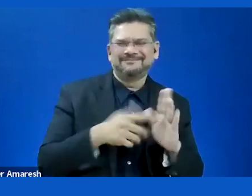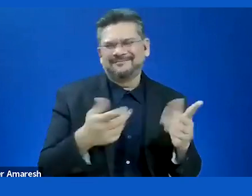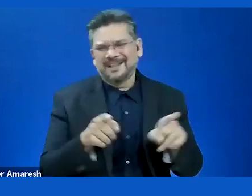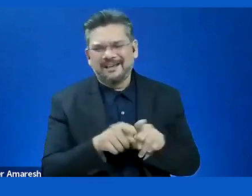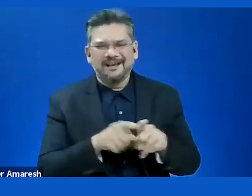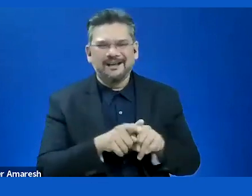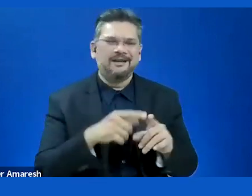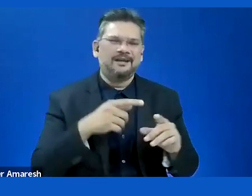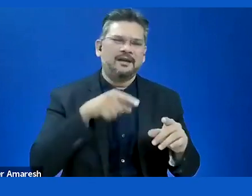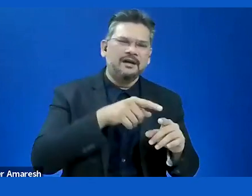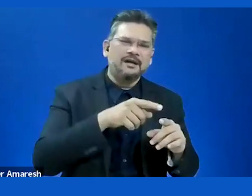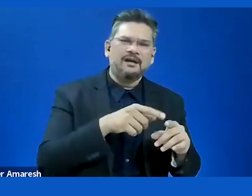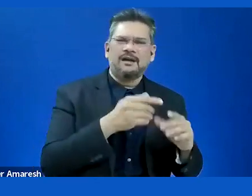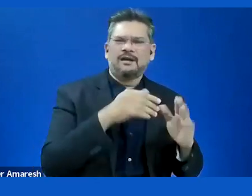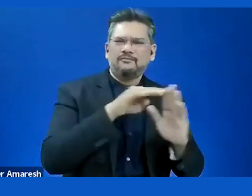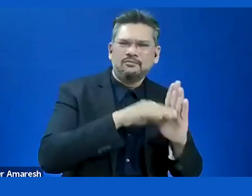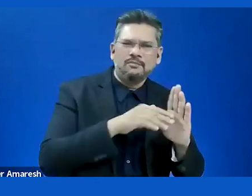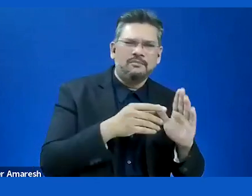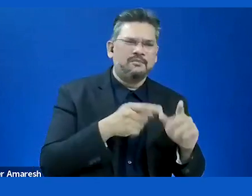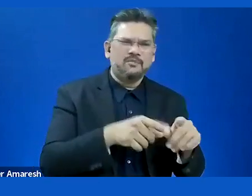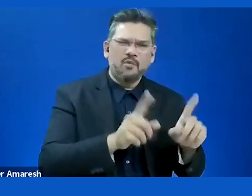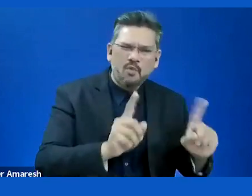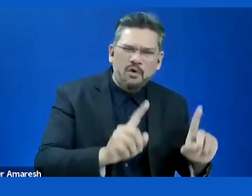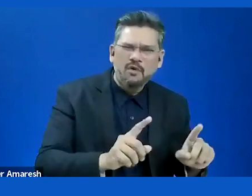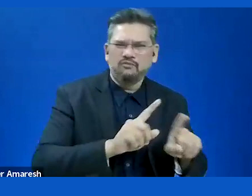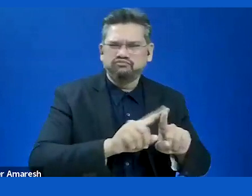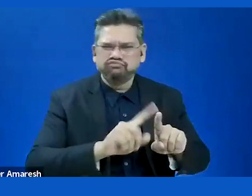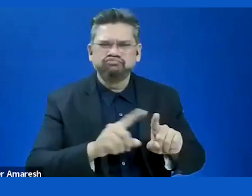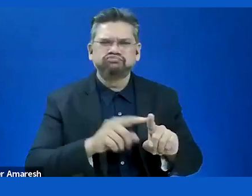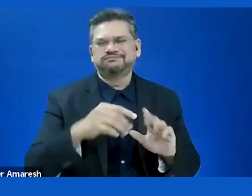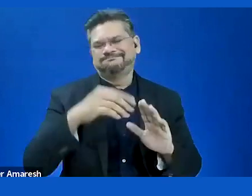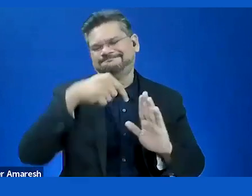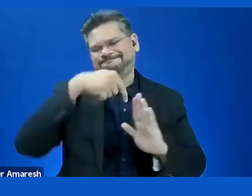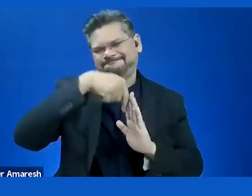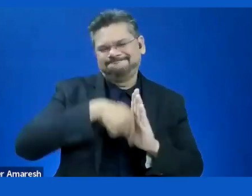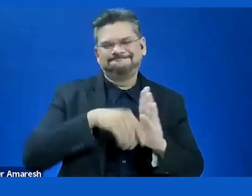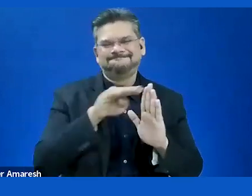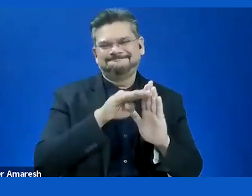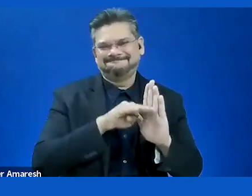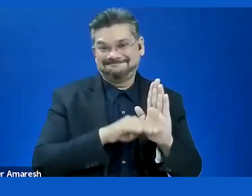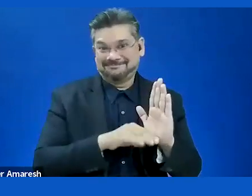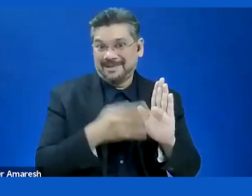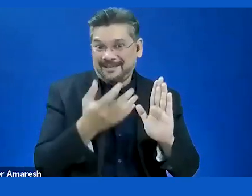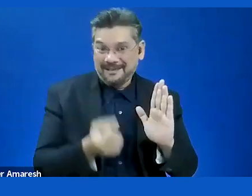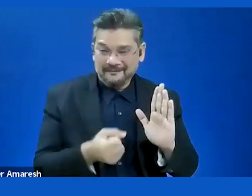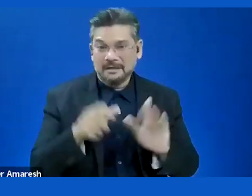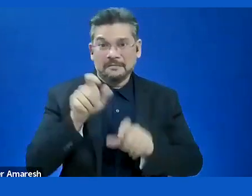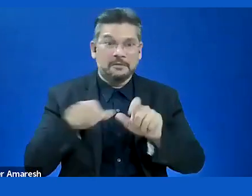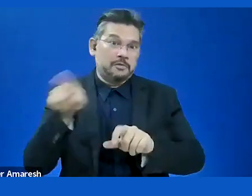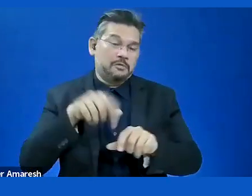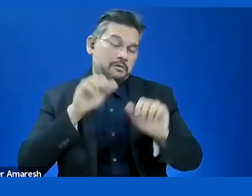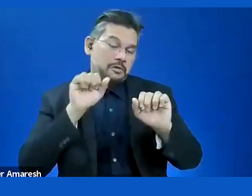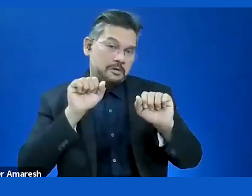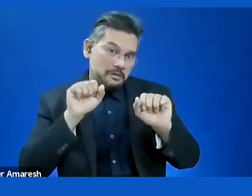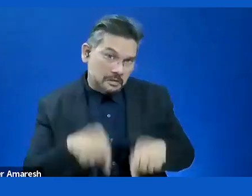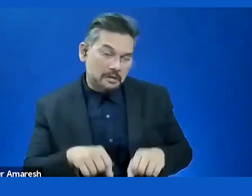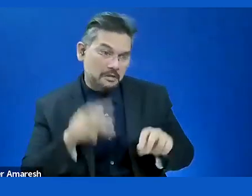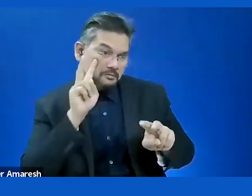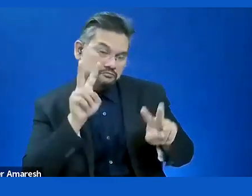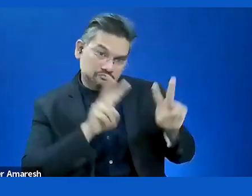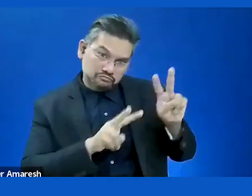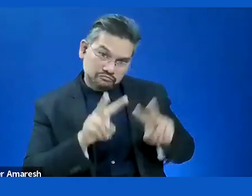I will welcome you next time you find a Directive or regulation, check if it had a summary.